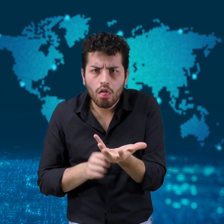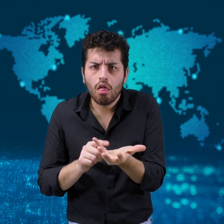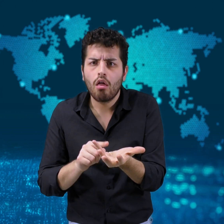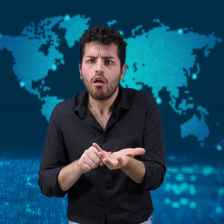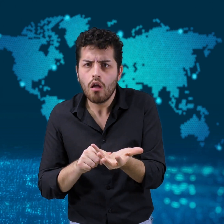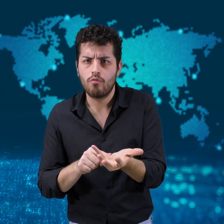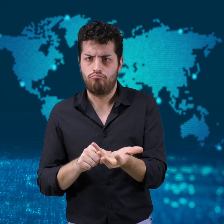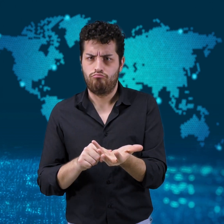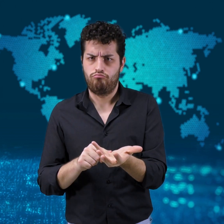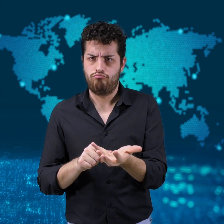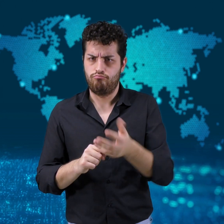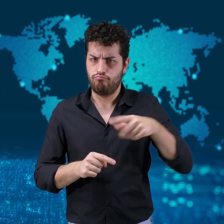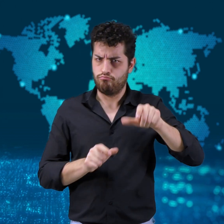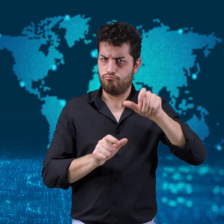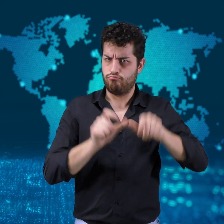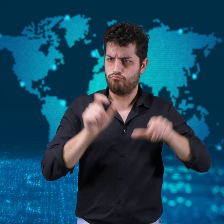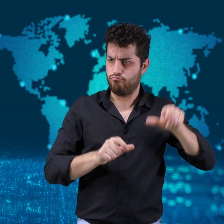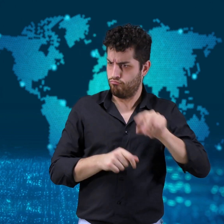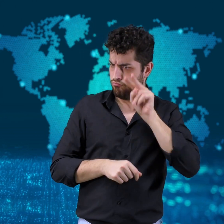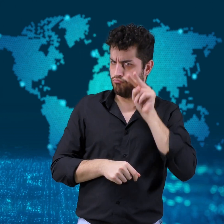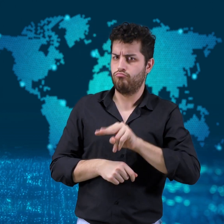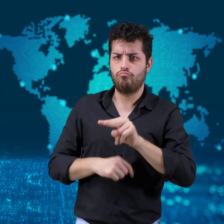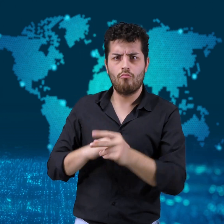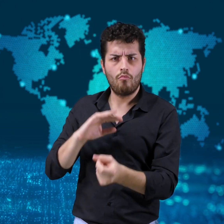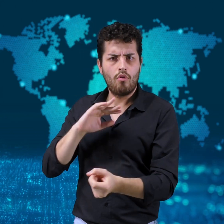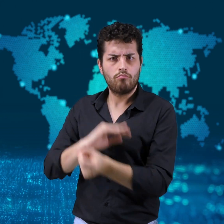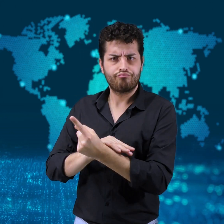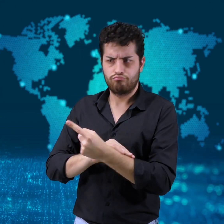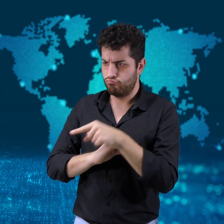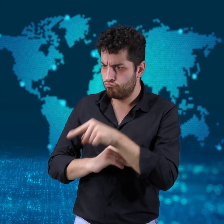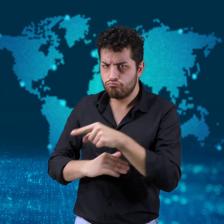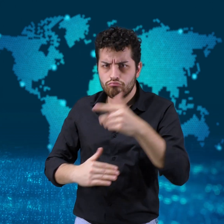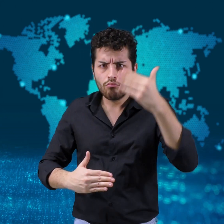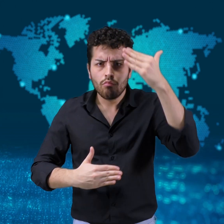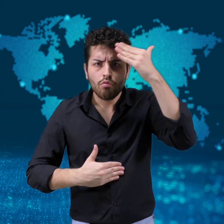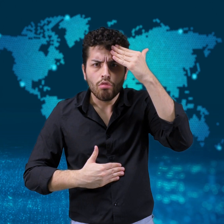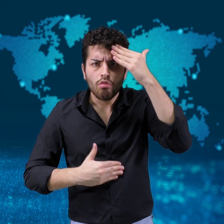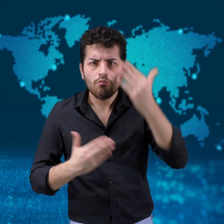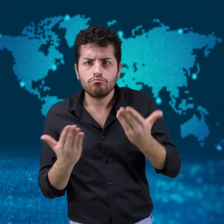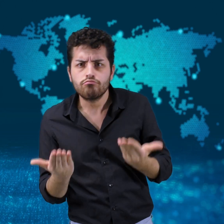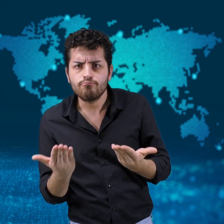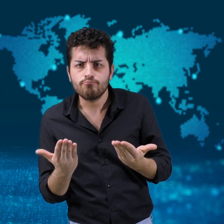and labeled it a “strange disease.”